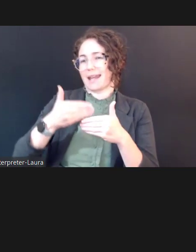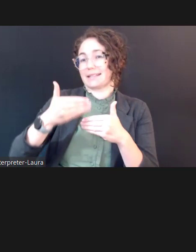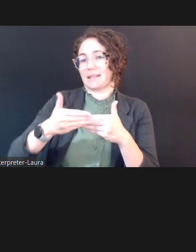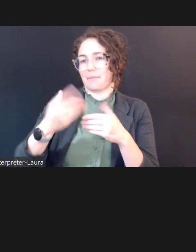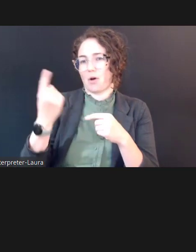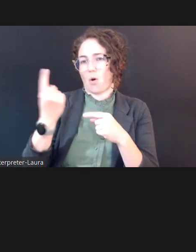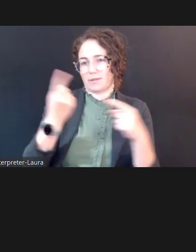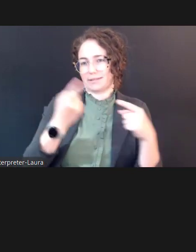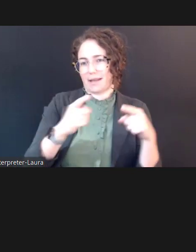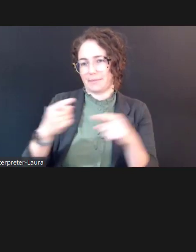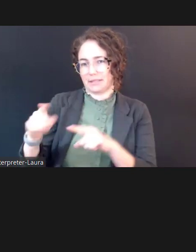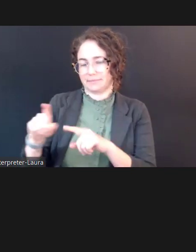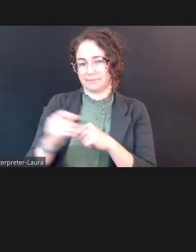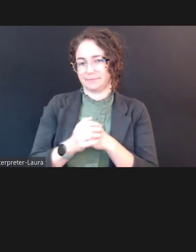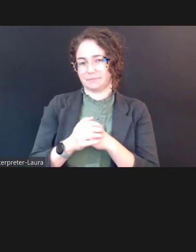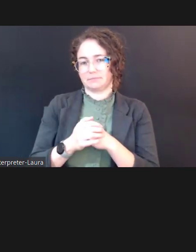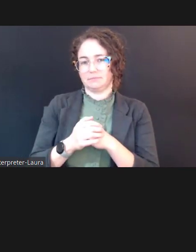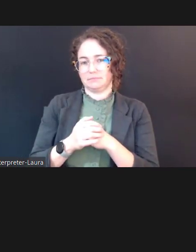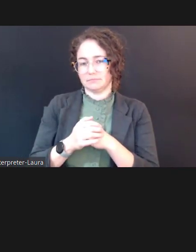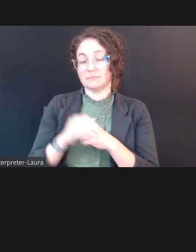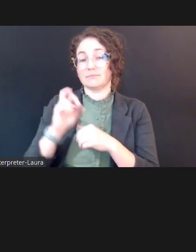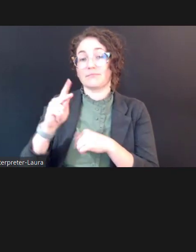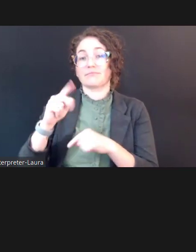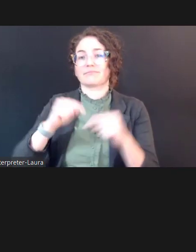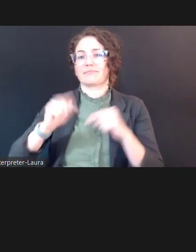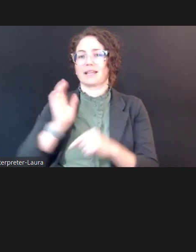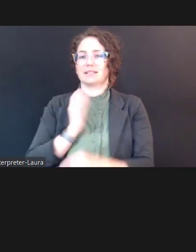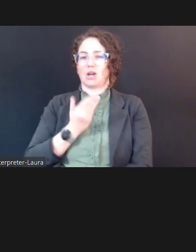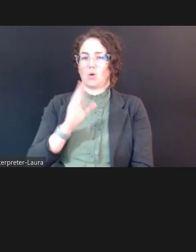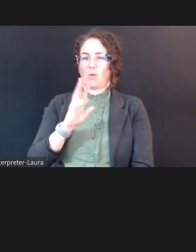So, let's return to our website, kidshearing.org and review again